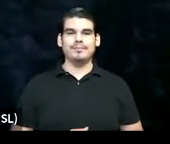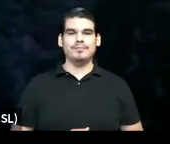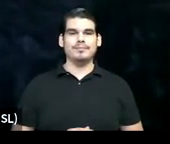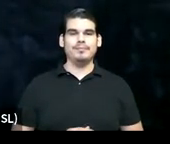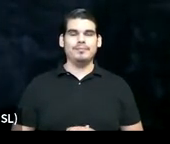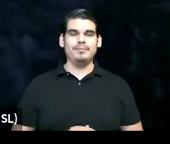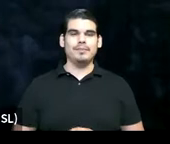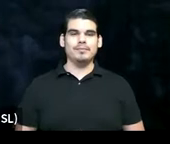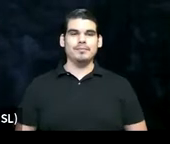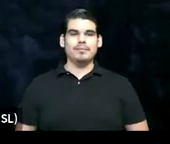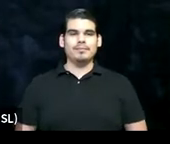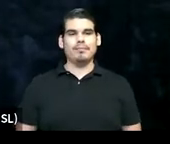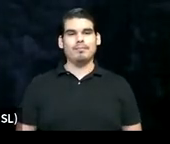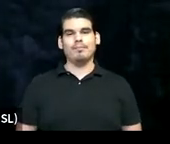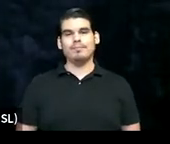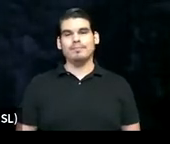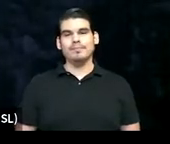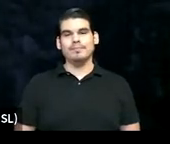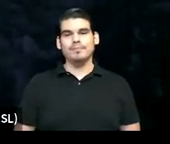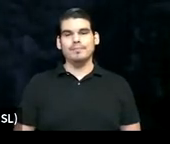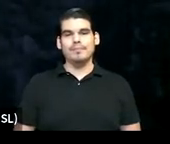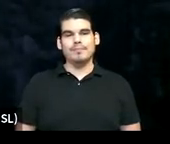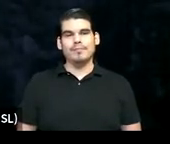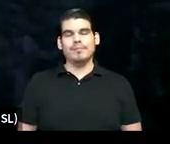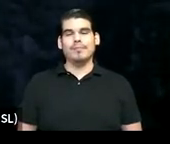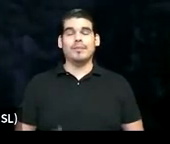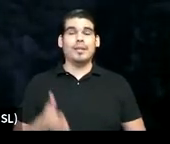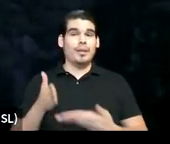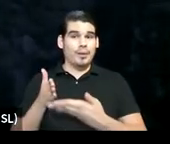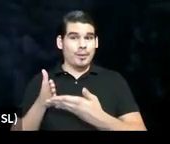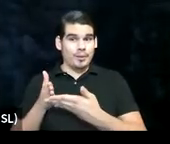We're going to go ahead and put everyone in breakout rooms and we're going to give you